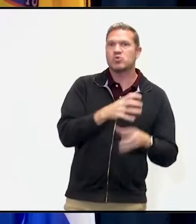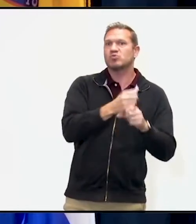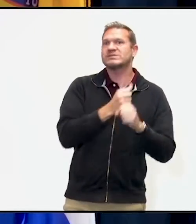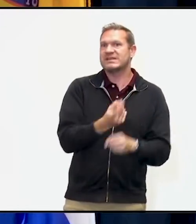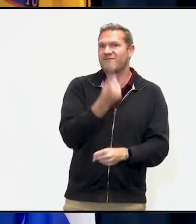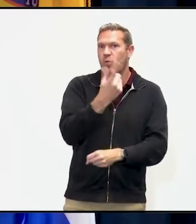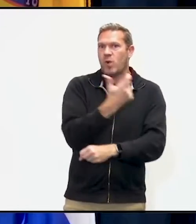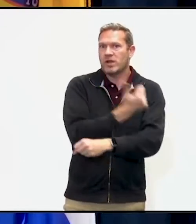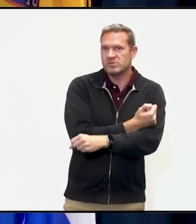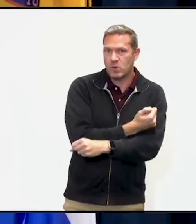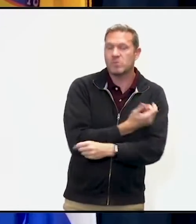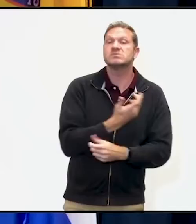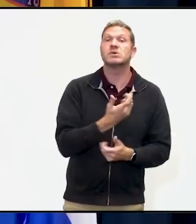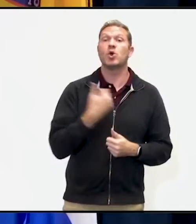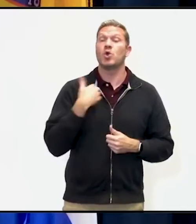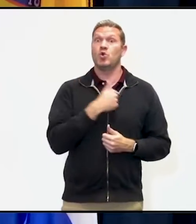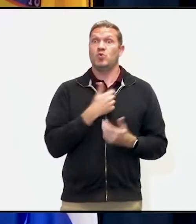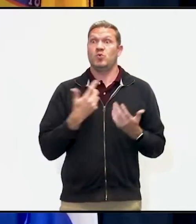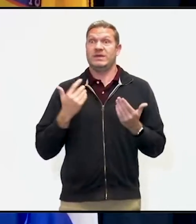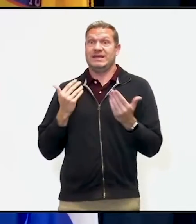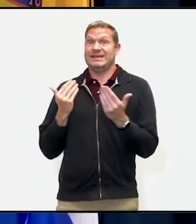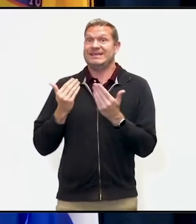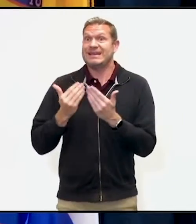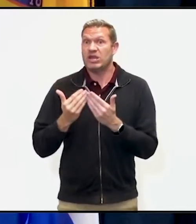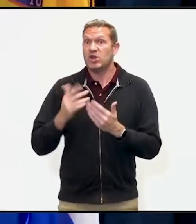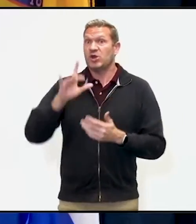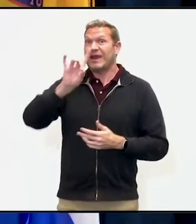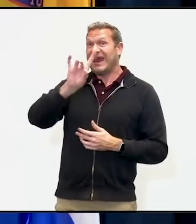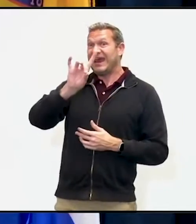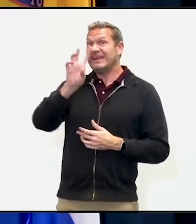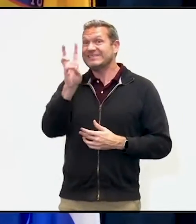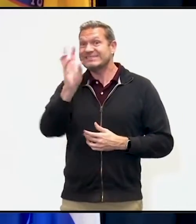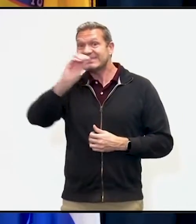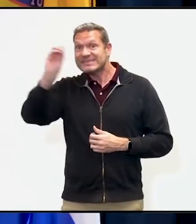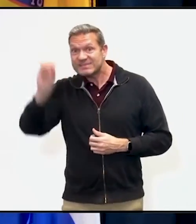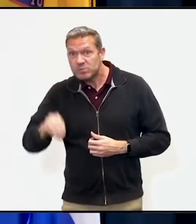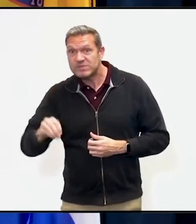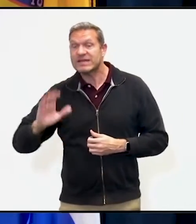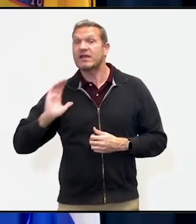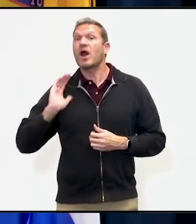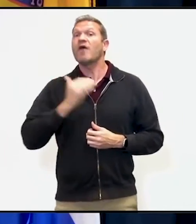We're at almost 86 percent of our seniors almost having received one dose.